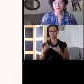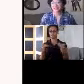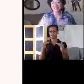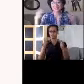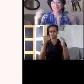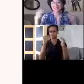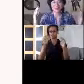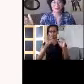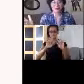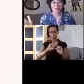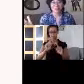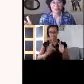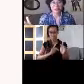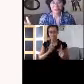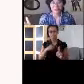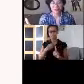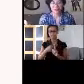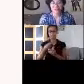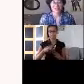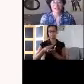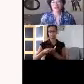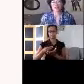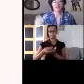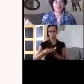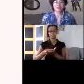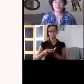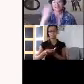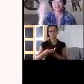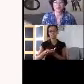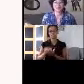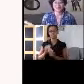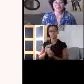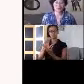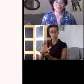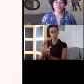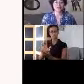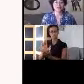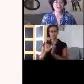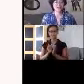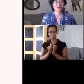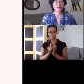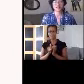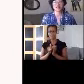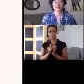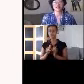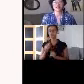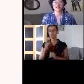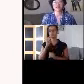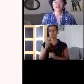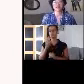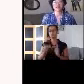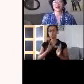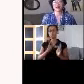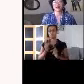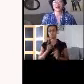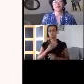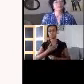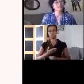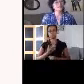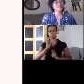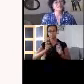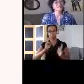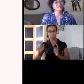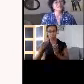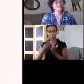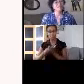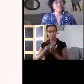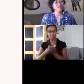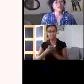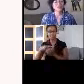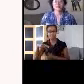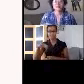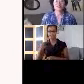this nonprofit industrial complex, philanthropy is set up so that we are, we operate a certain